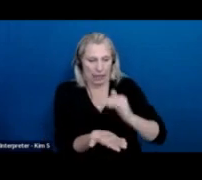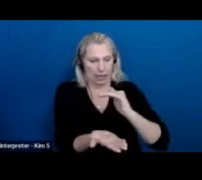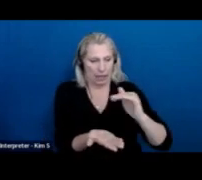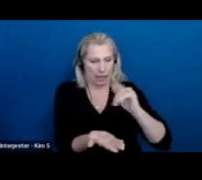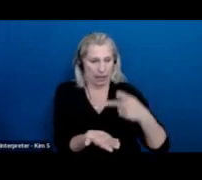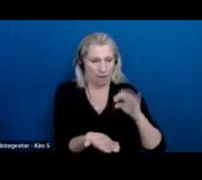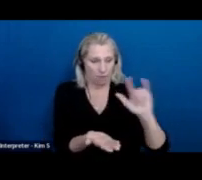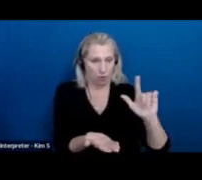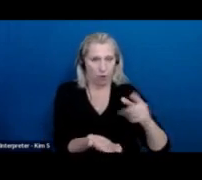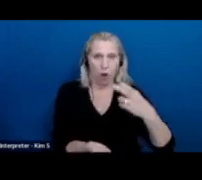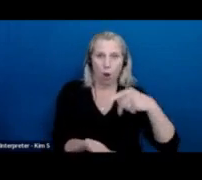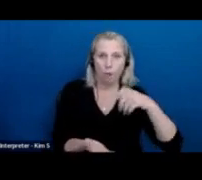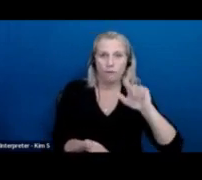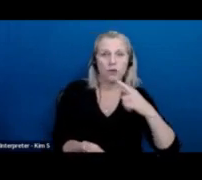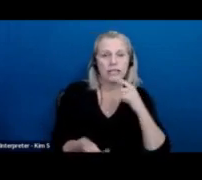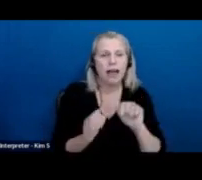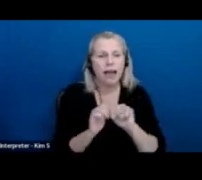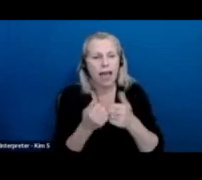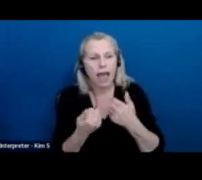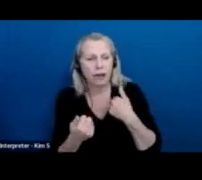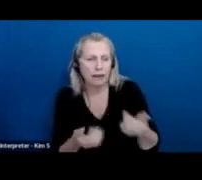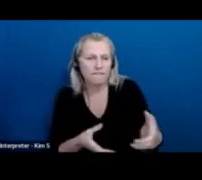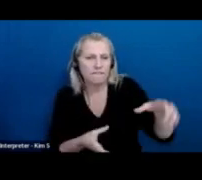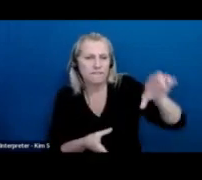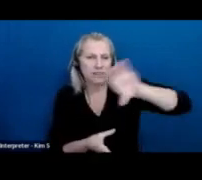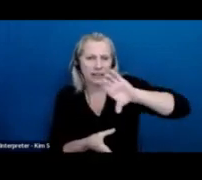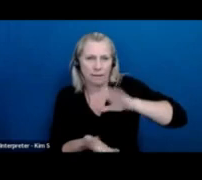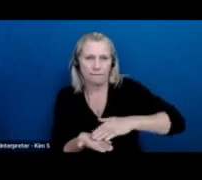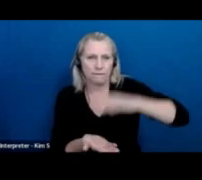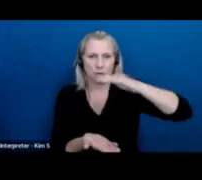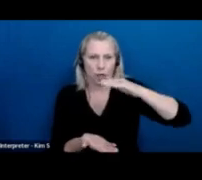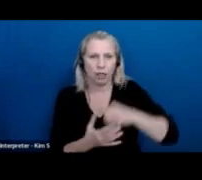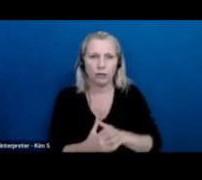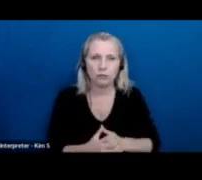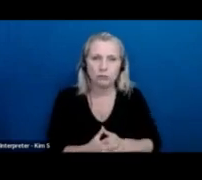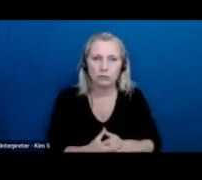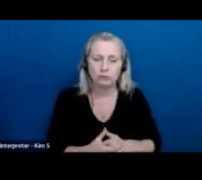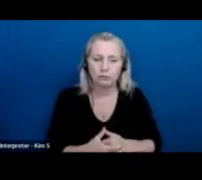people ask, how can they fill the glass bowl? So let's talk